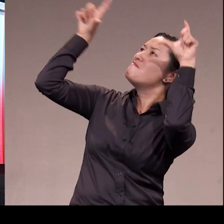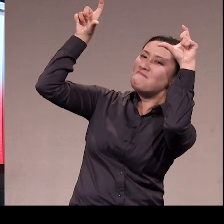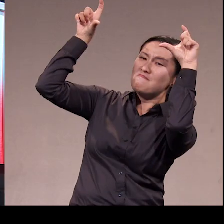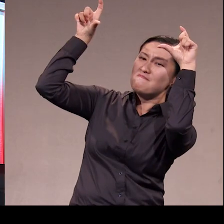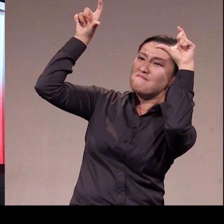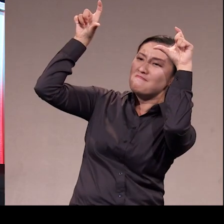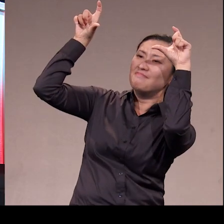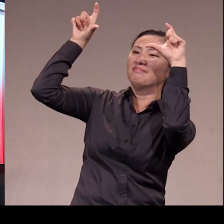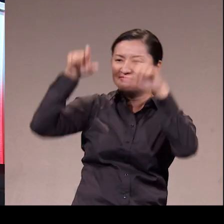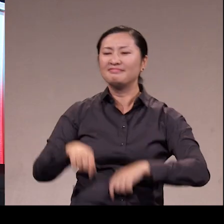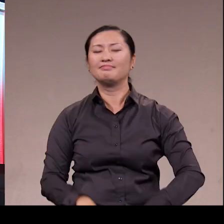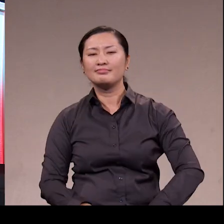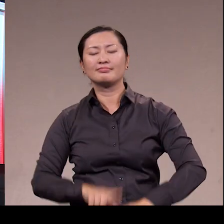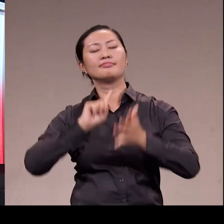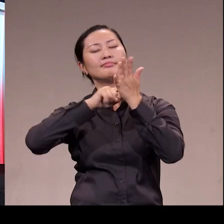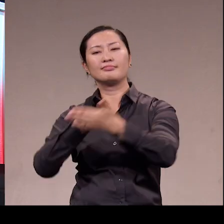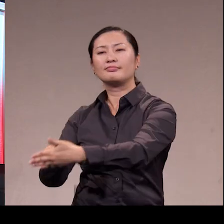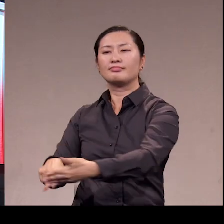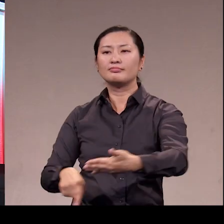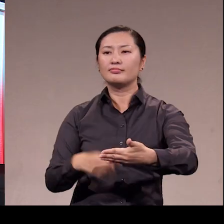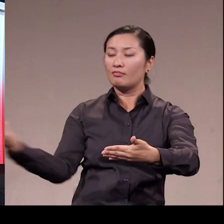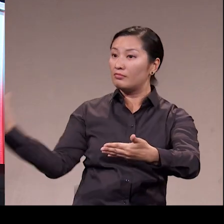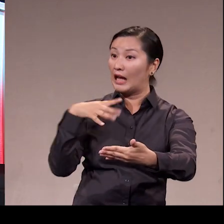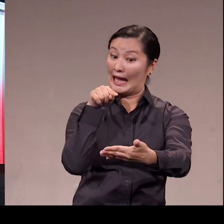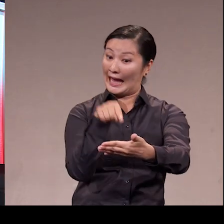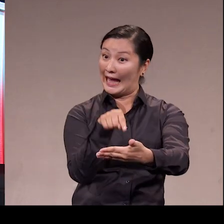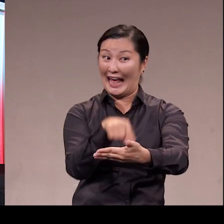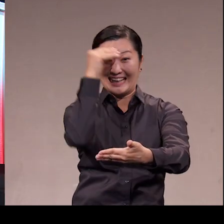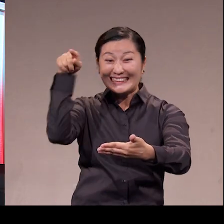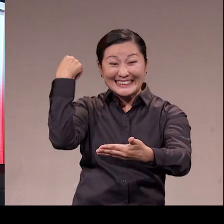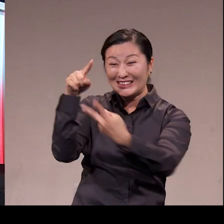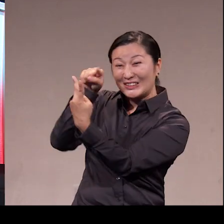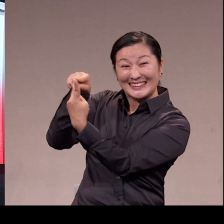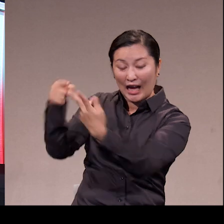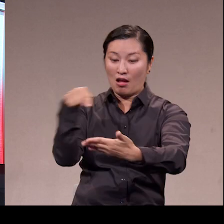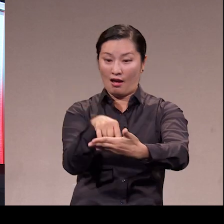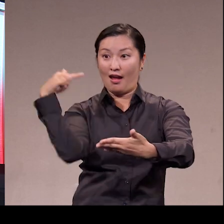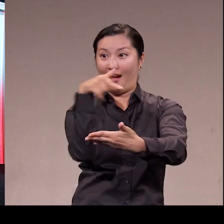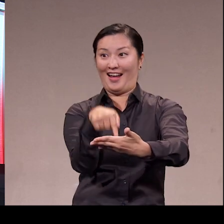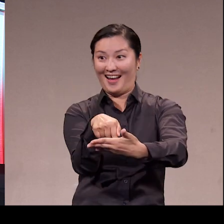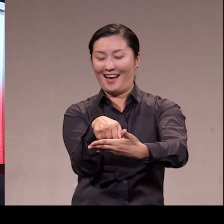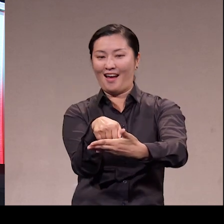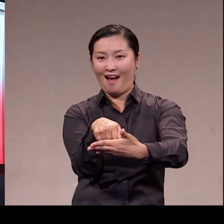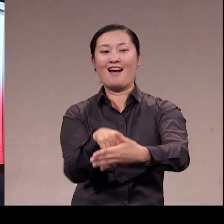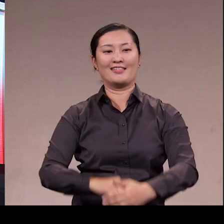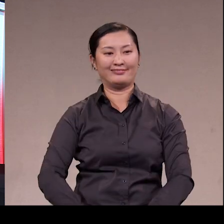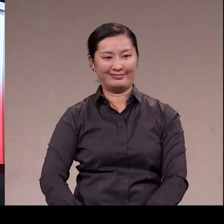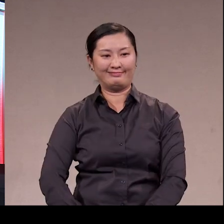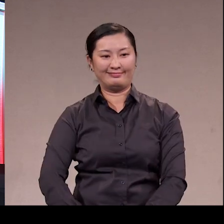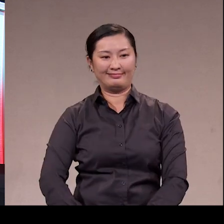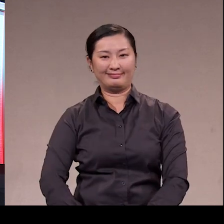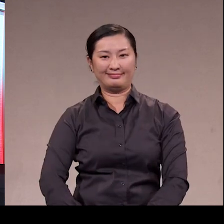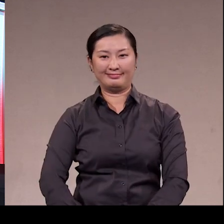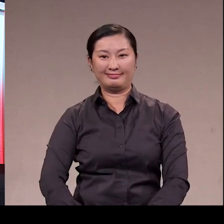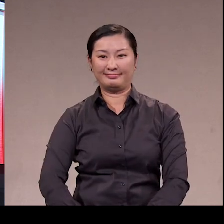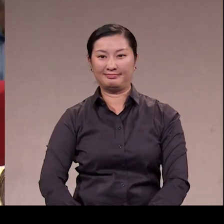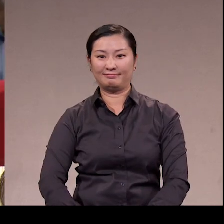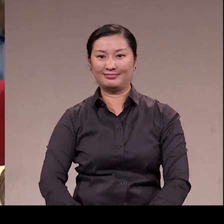I was told later that Captain Iskandar's jet is in the picture. He's not seen but there he is!